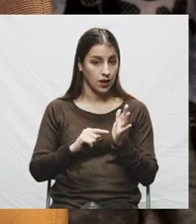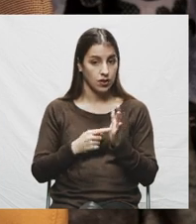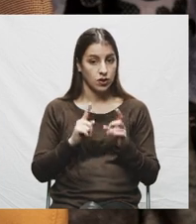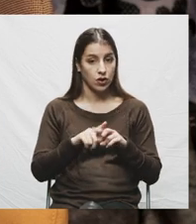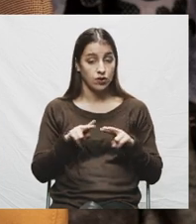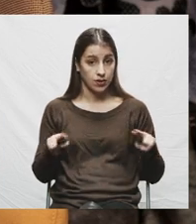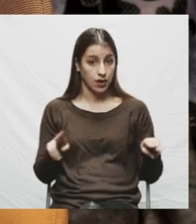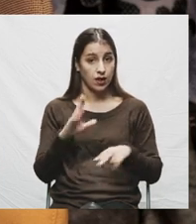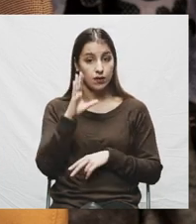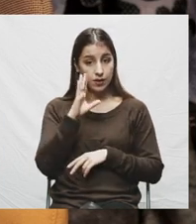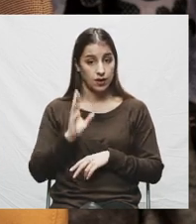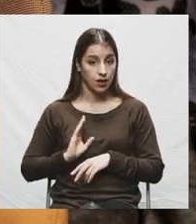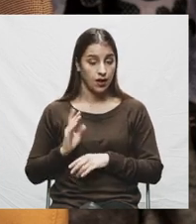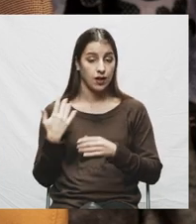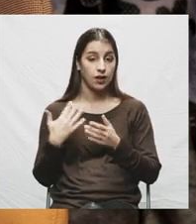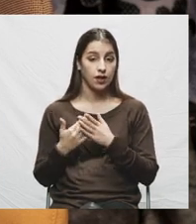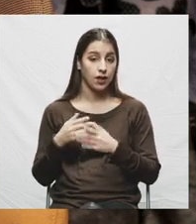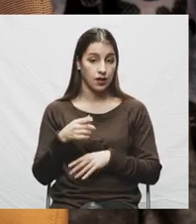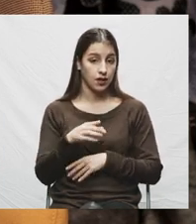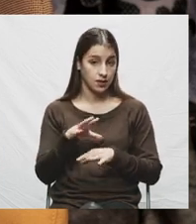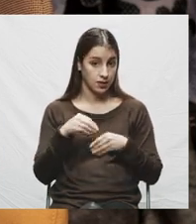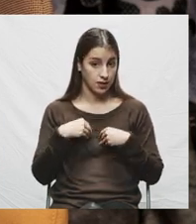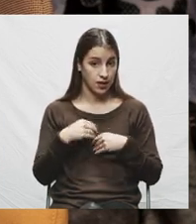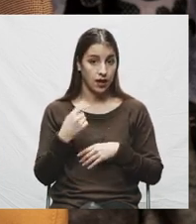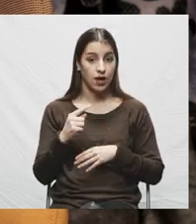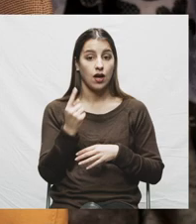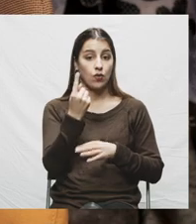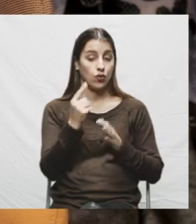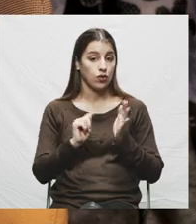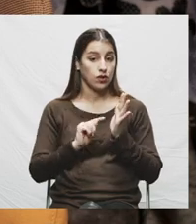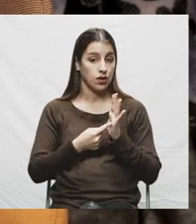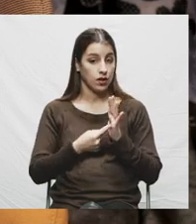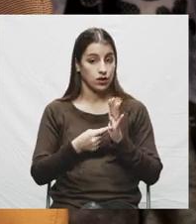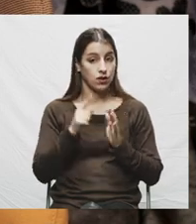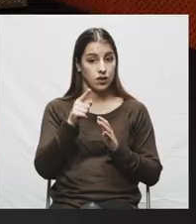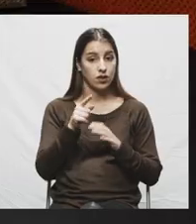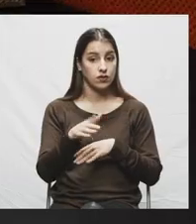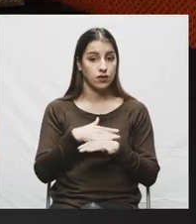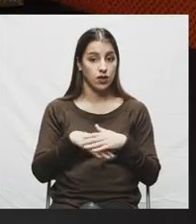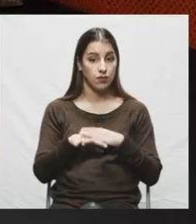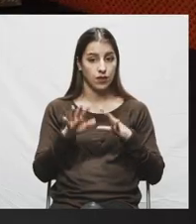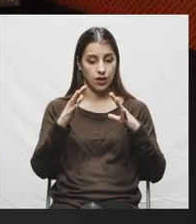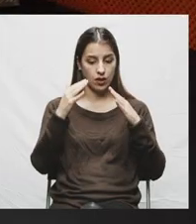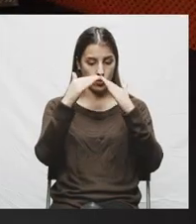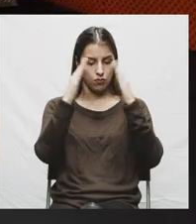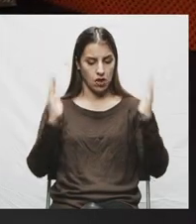and regularly in the military hospital, until I could convince them. And there was this test, that they put me in a capsule